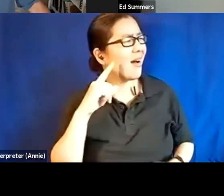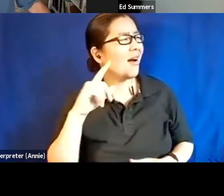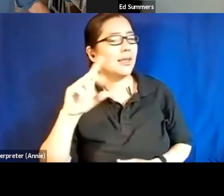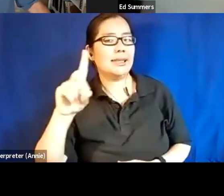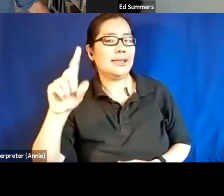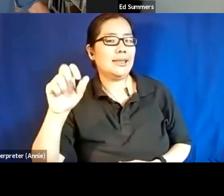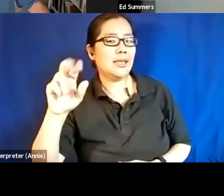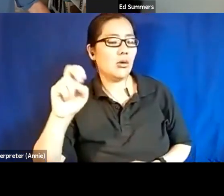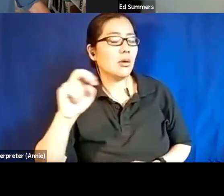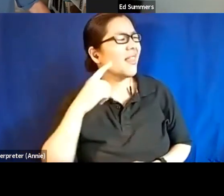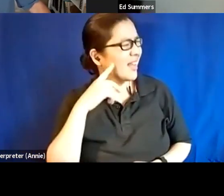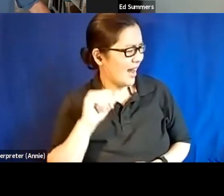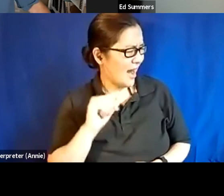it's the kind of thing if we